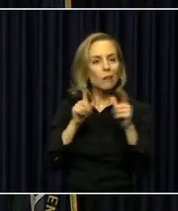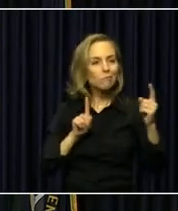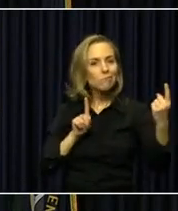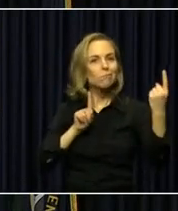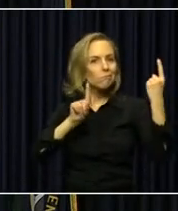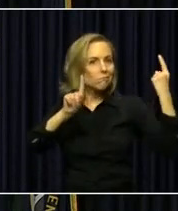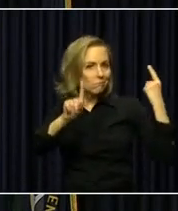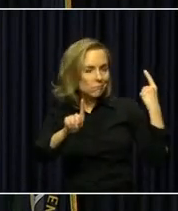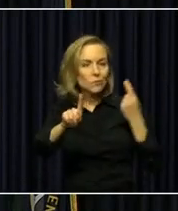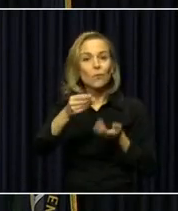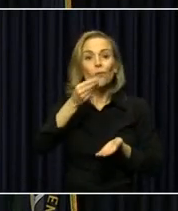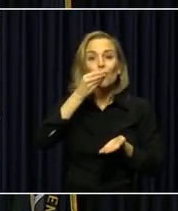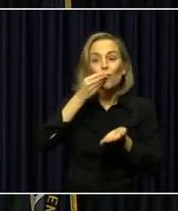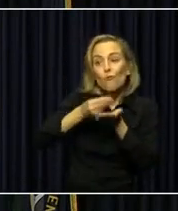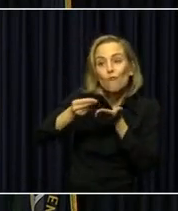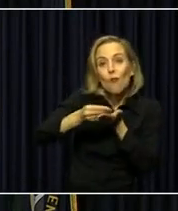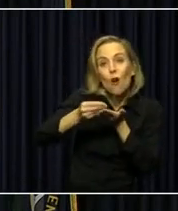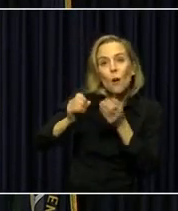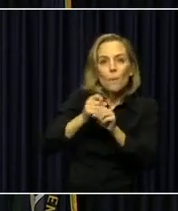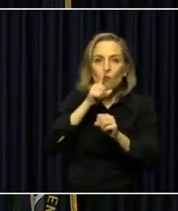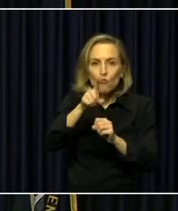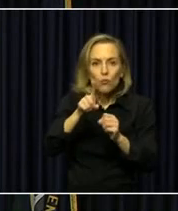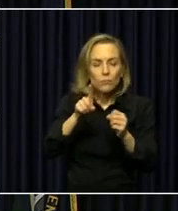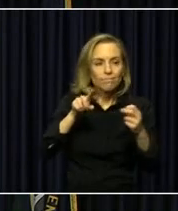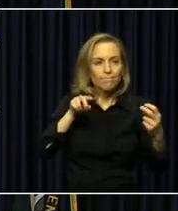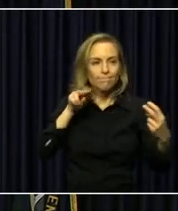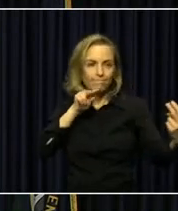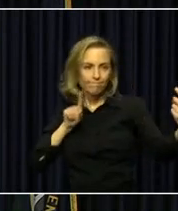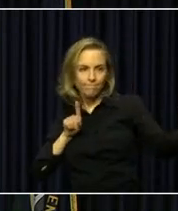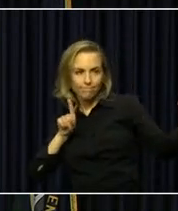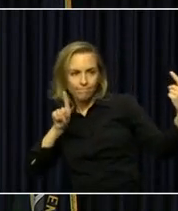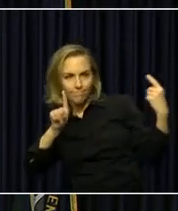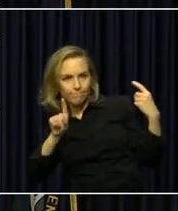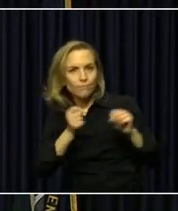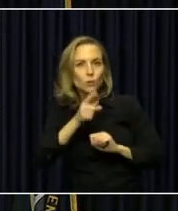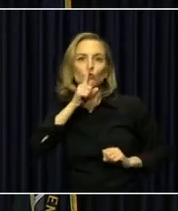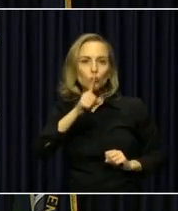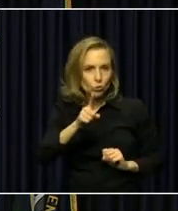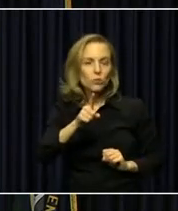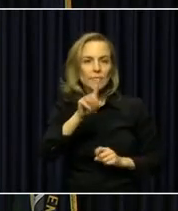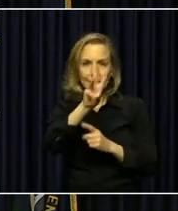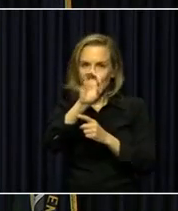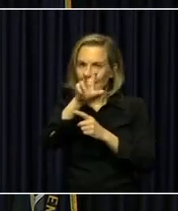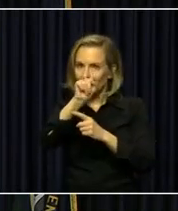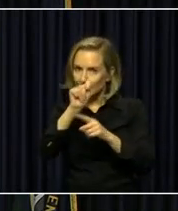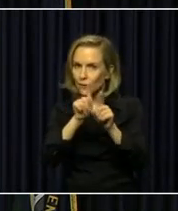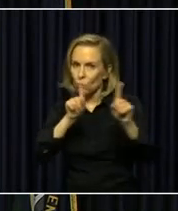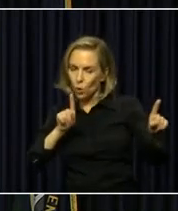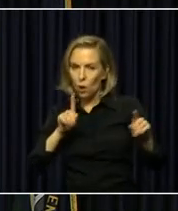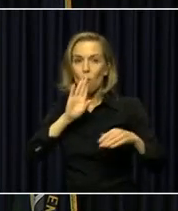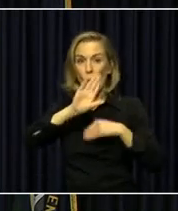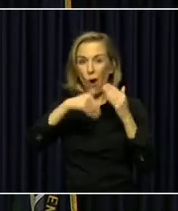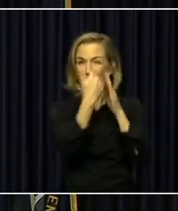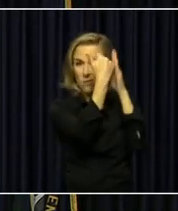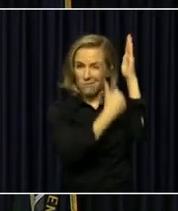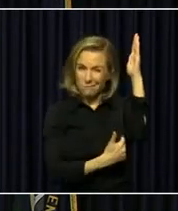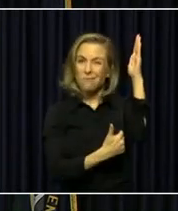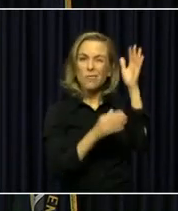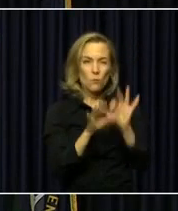BOUGHT IN, YOU ARE DOING YOUR DUTY, YOU ARE A PART OF TEAM KENTUCKY IT'S A VERY SMALL THING